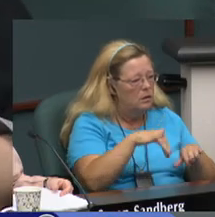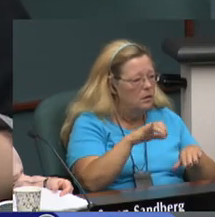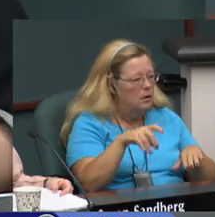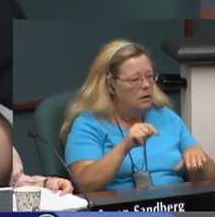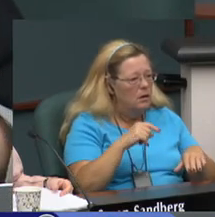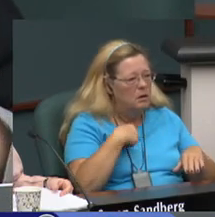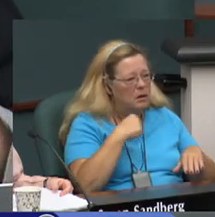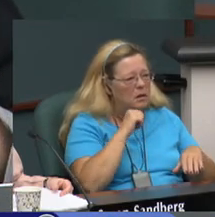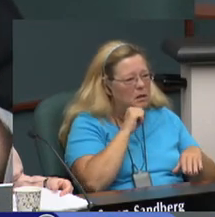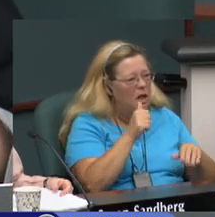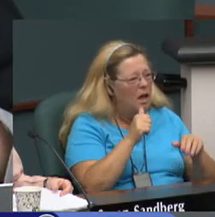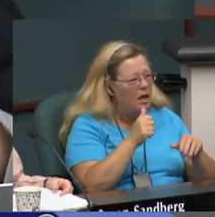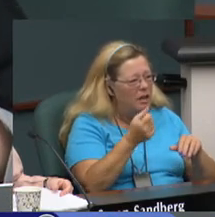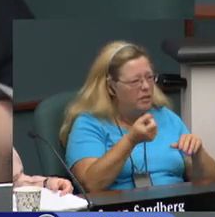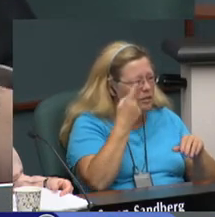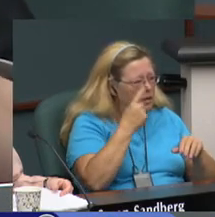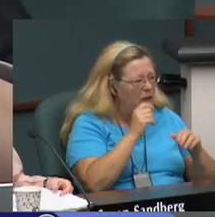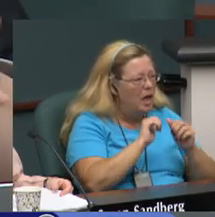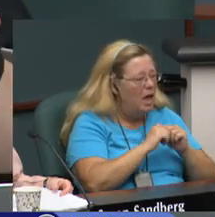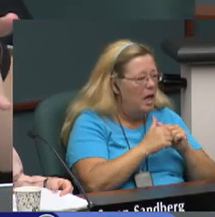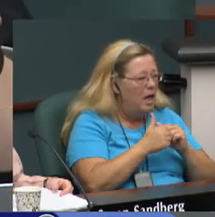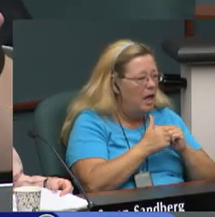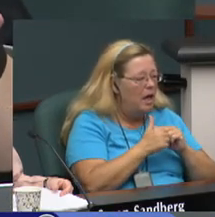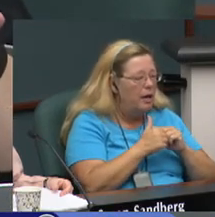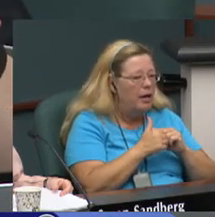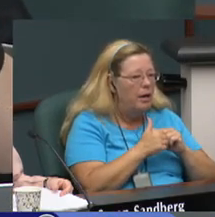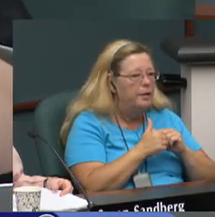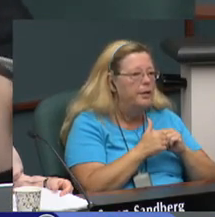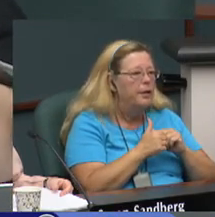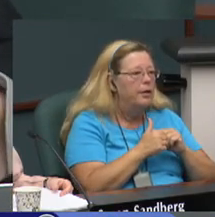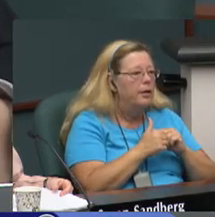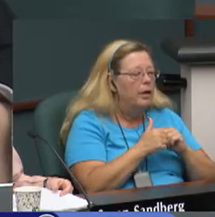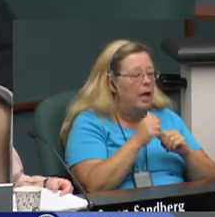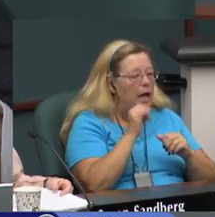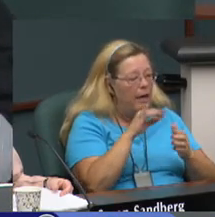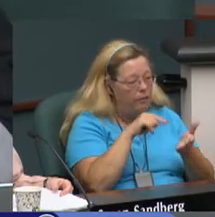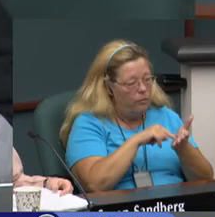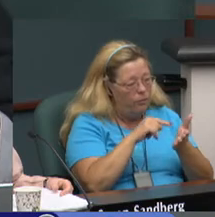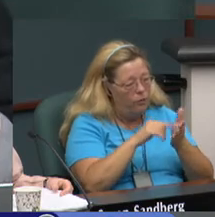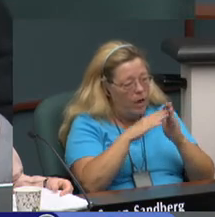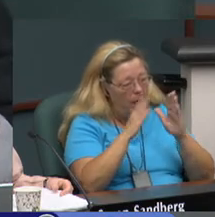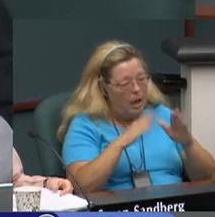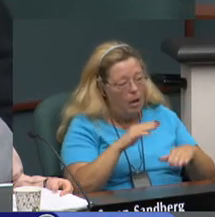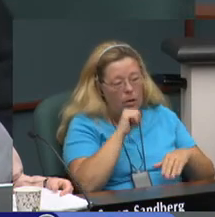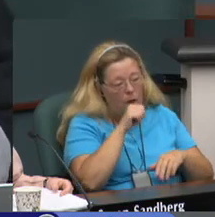follow how or like if the affordable housing wasn't on the site how would